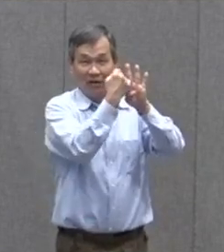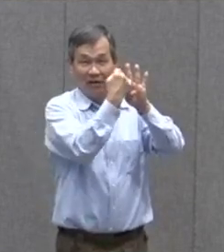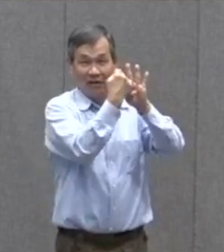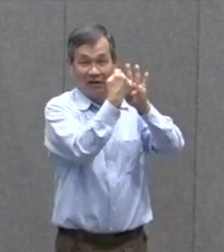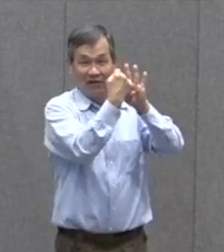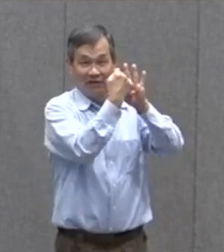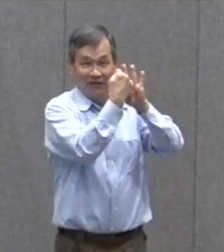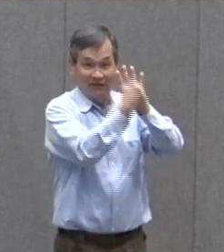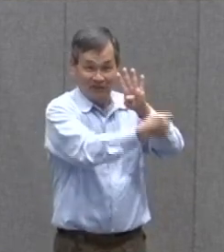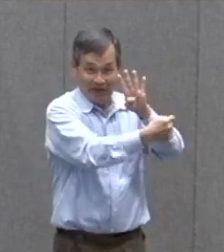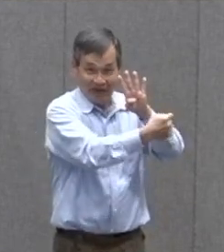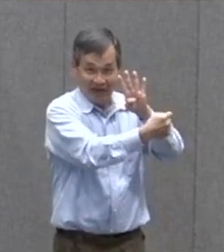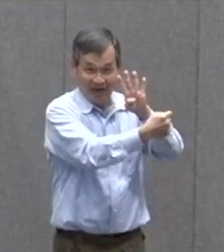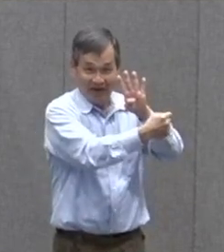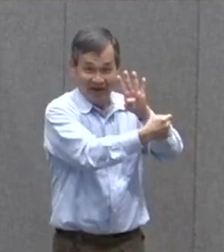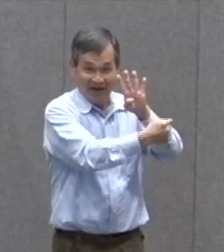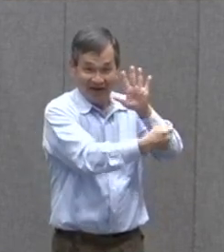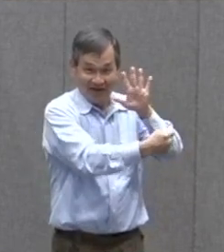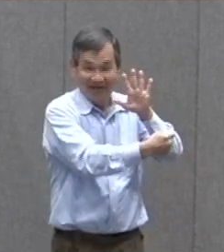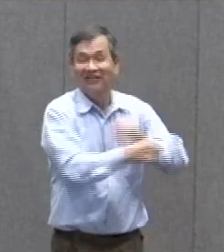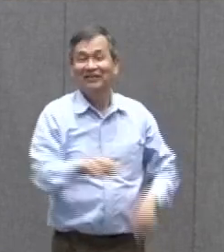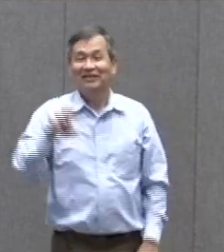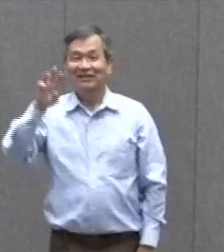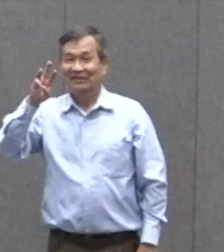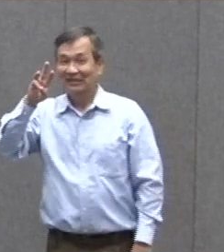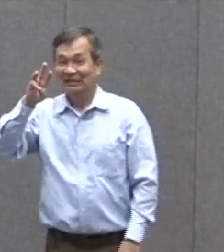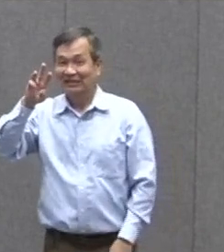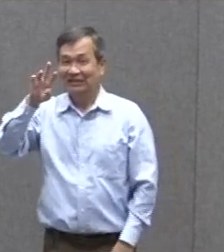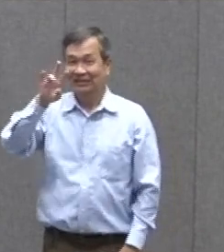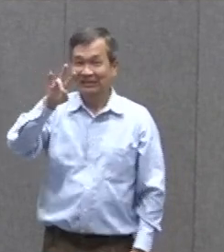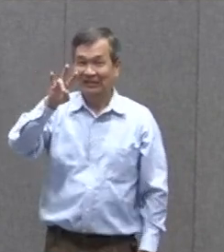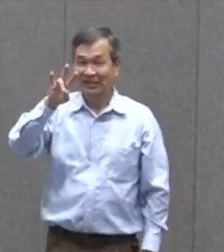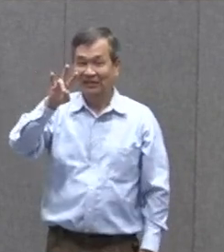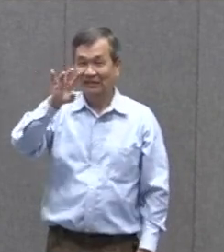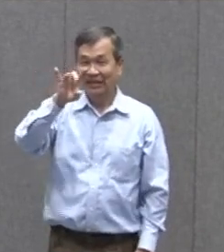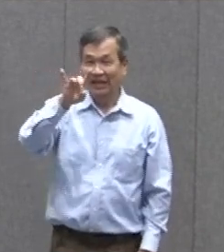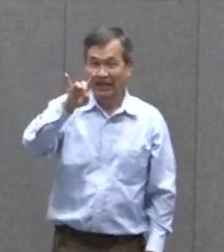five, six, seven, eight, nine.